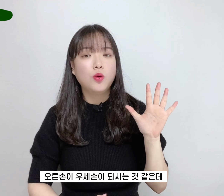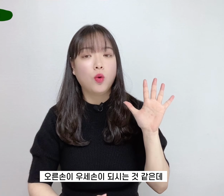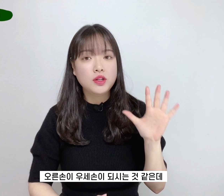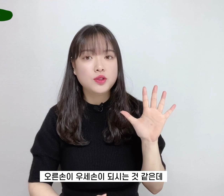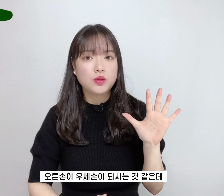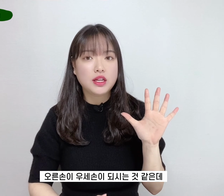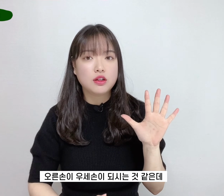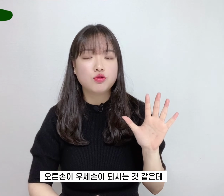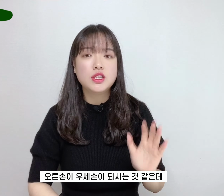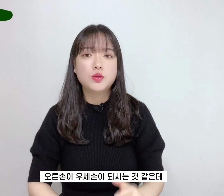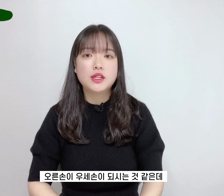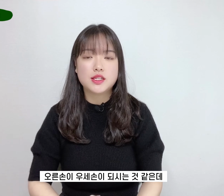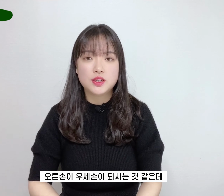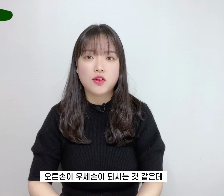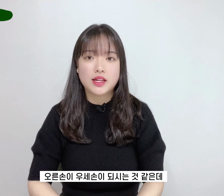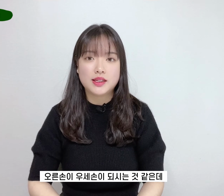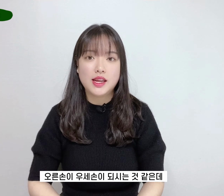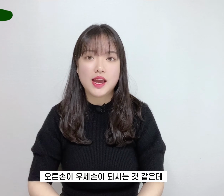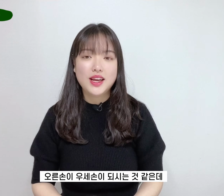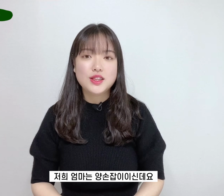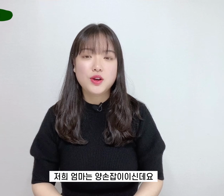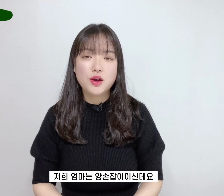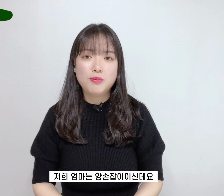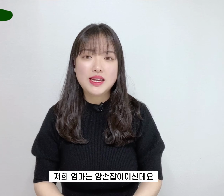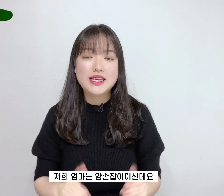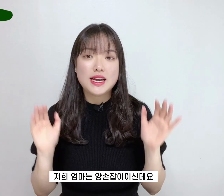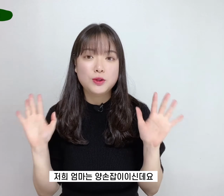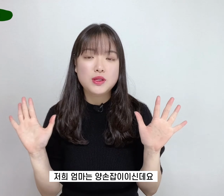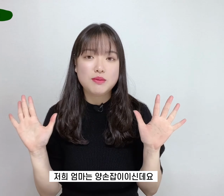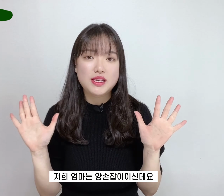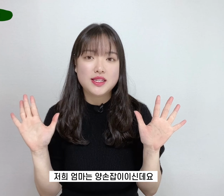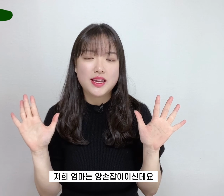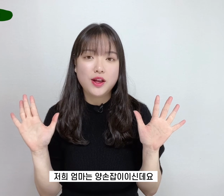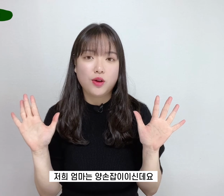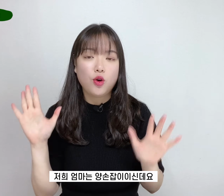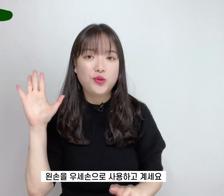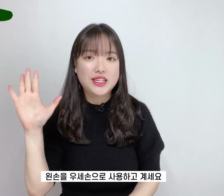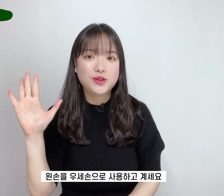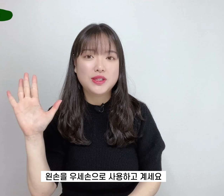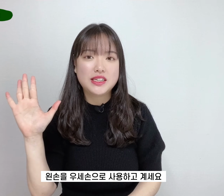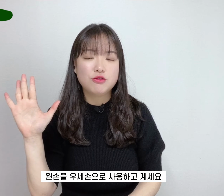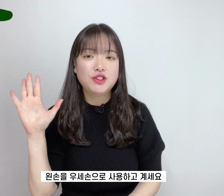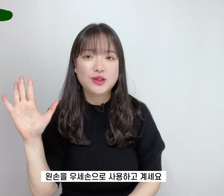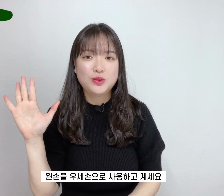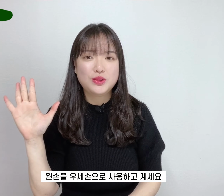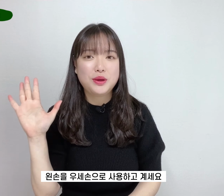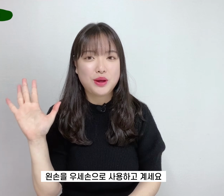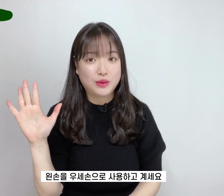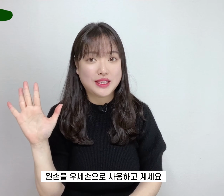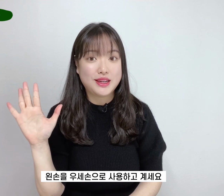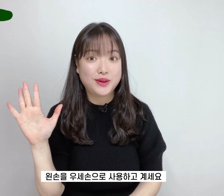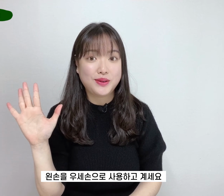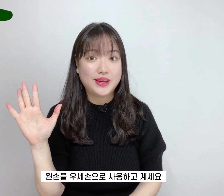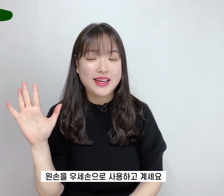as their dominant hand. My mother is ambidextrous. She uses her left hand as her dominant hand.